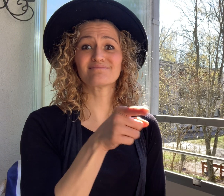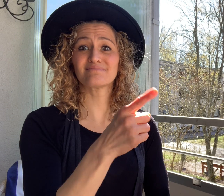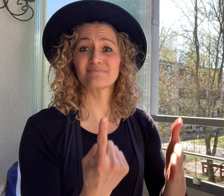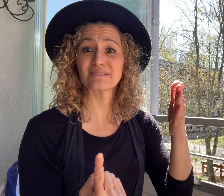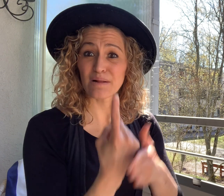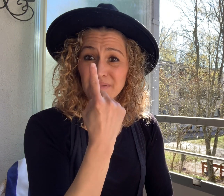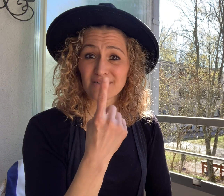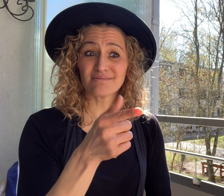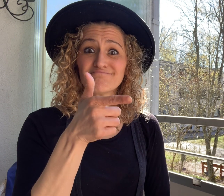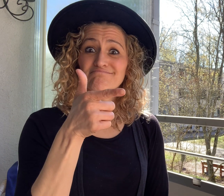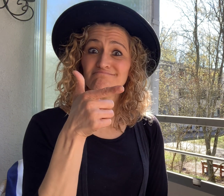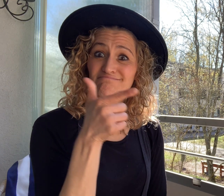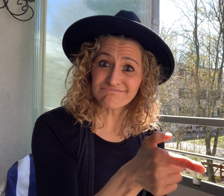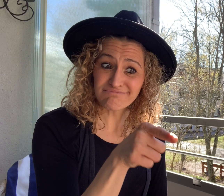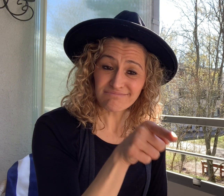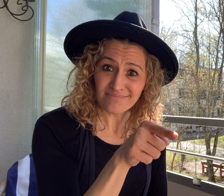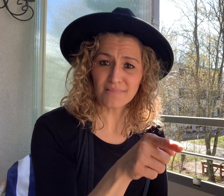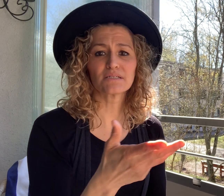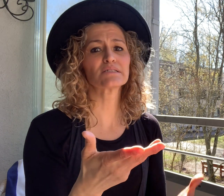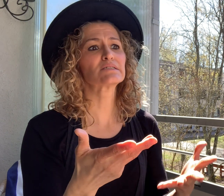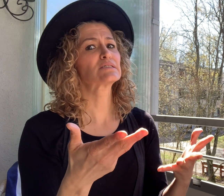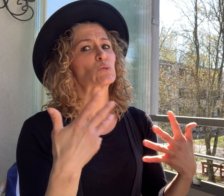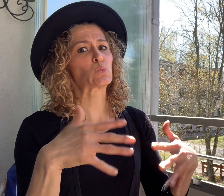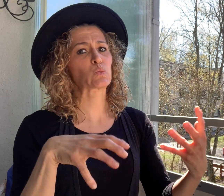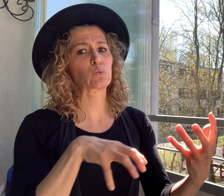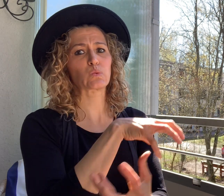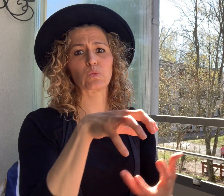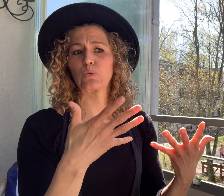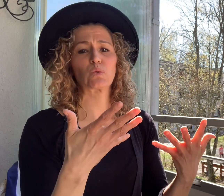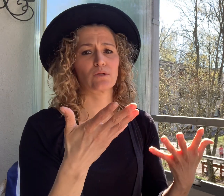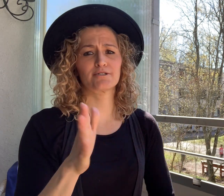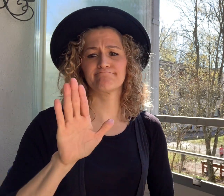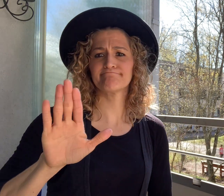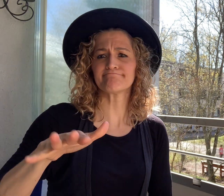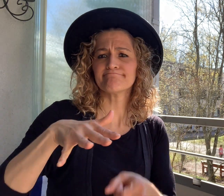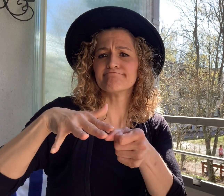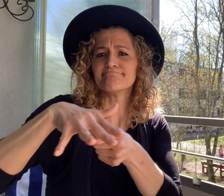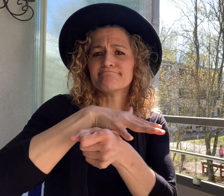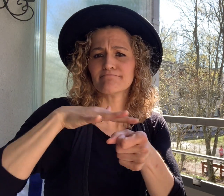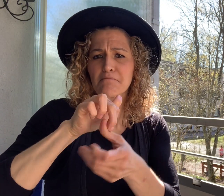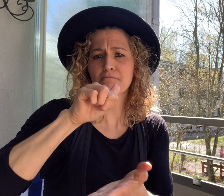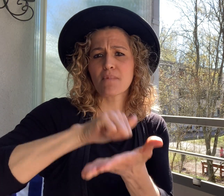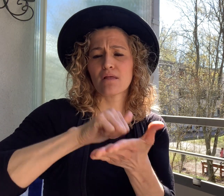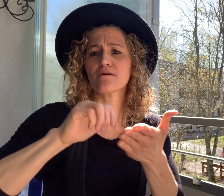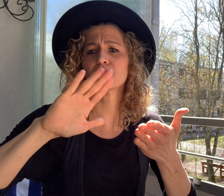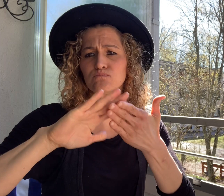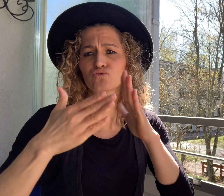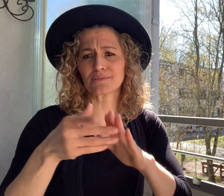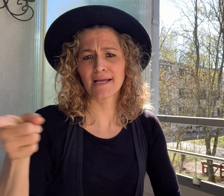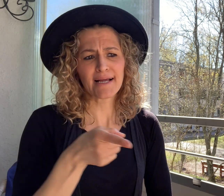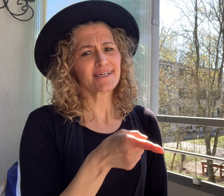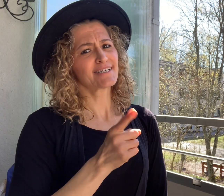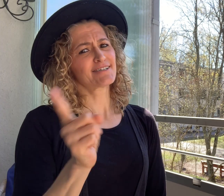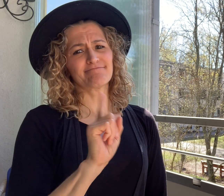After the shooting incident, a local media community